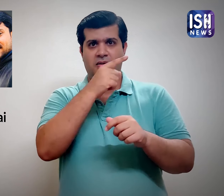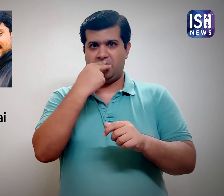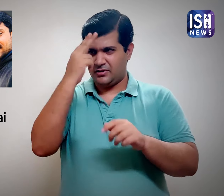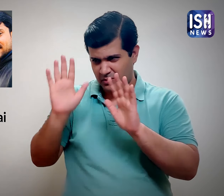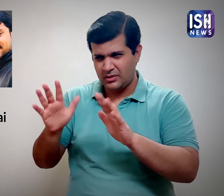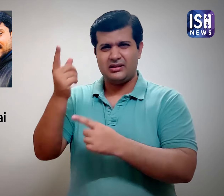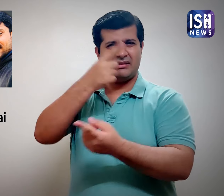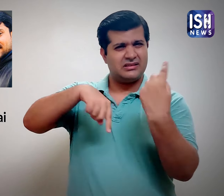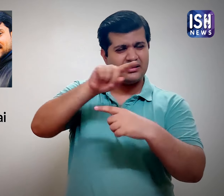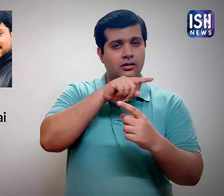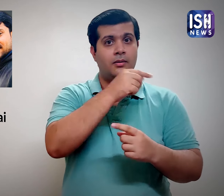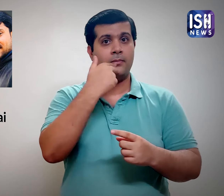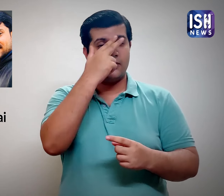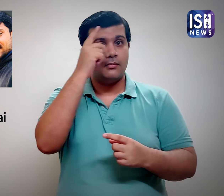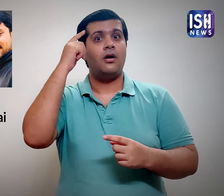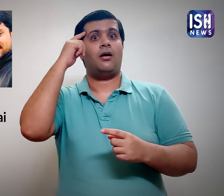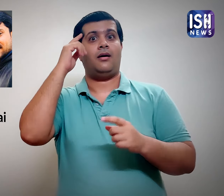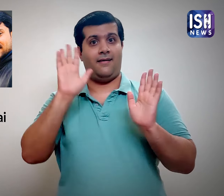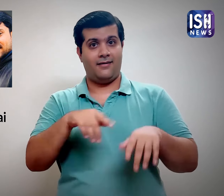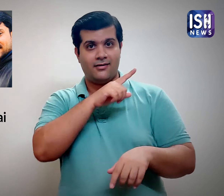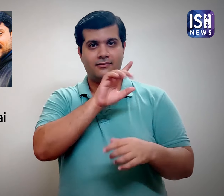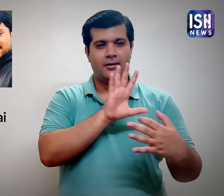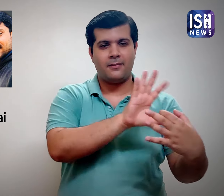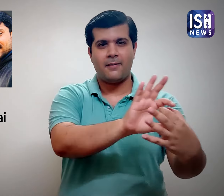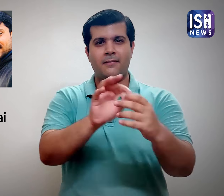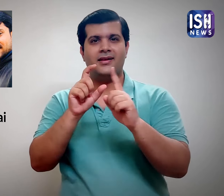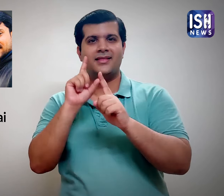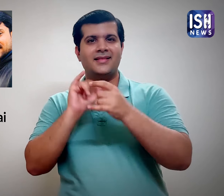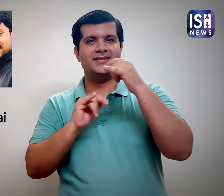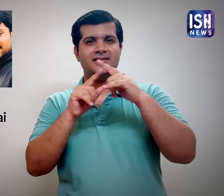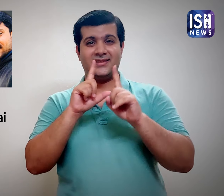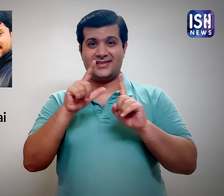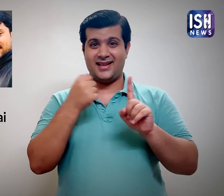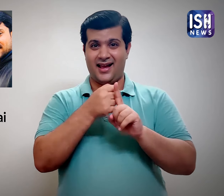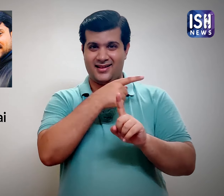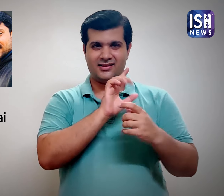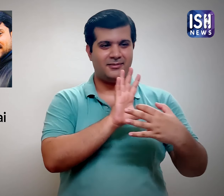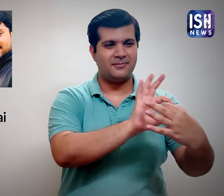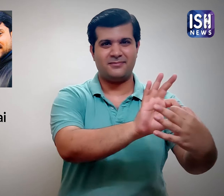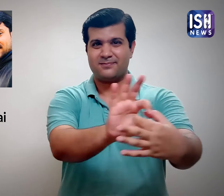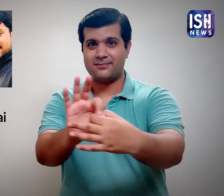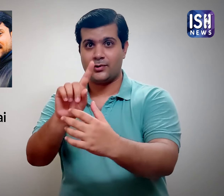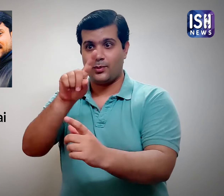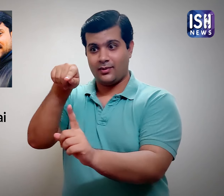Through SLAD affiliates in various districts, Pradeep contacted